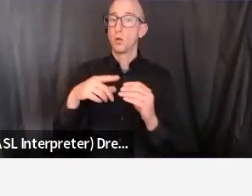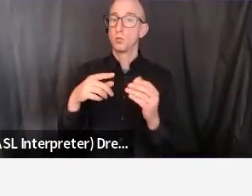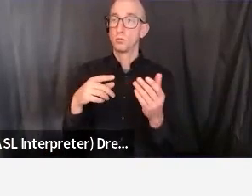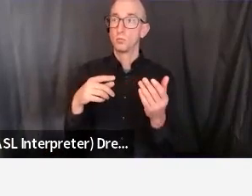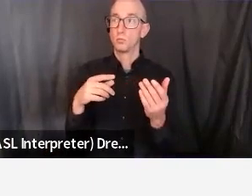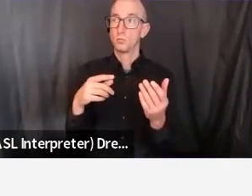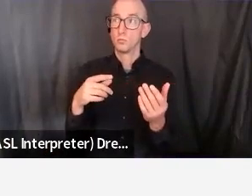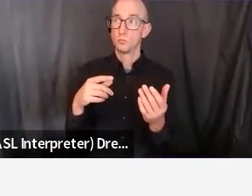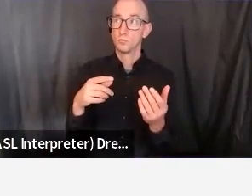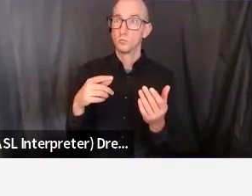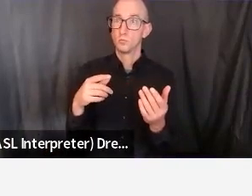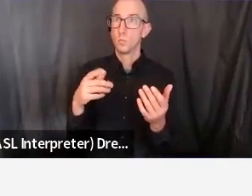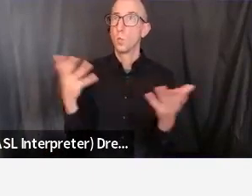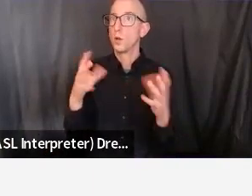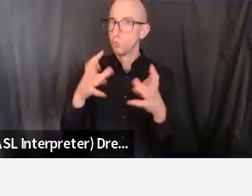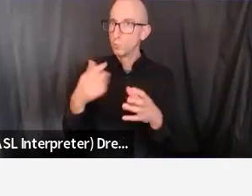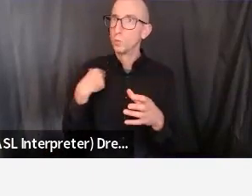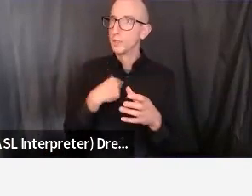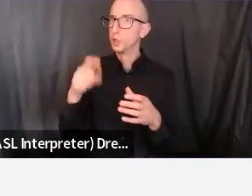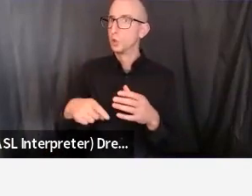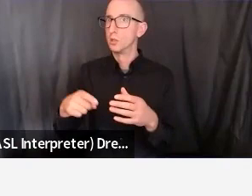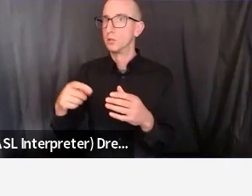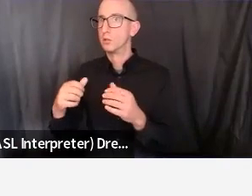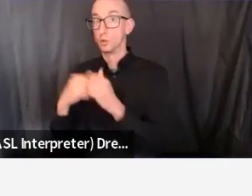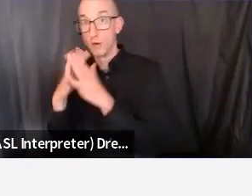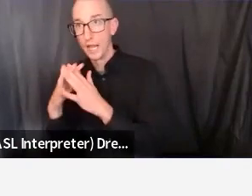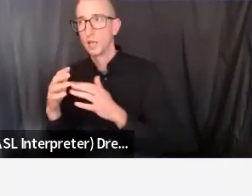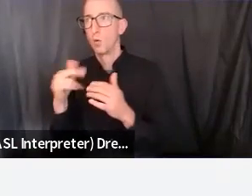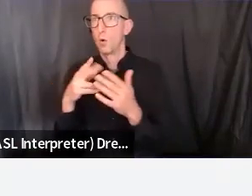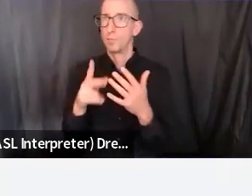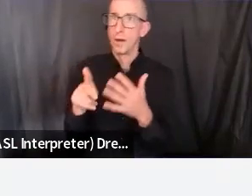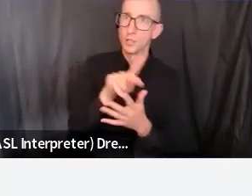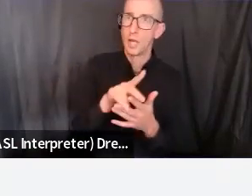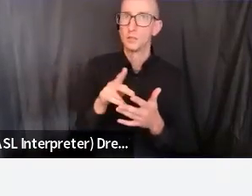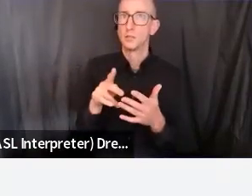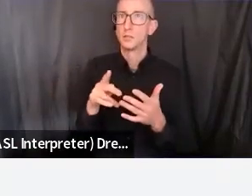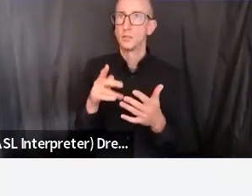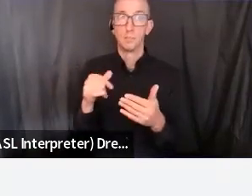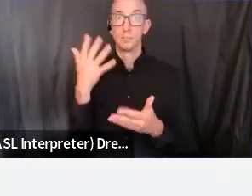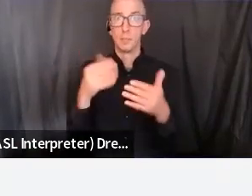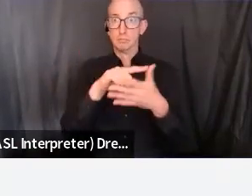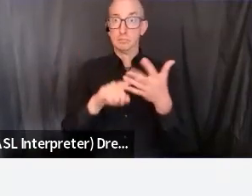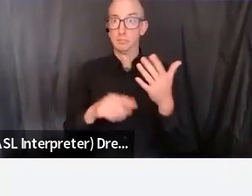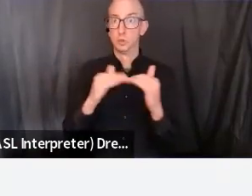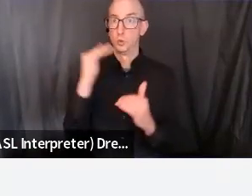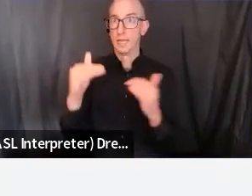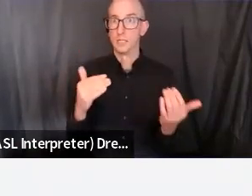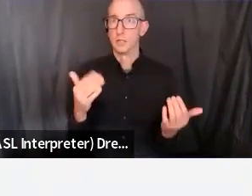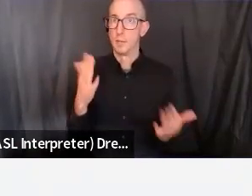that help to reduce nitrogen oxides and other pollutants. The California Air Resources Board,